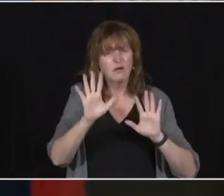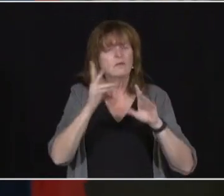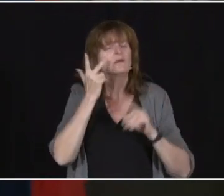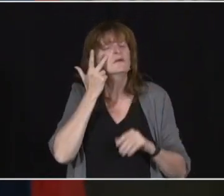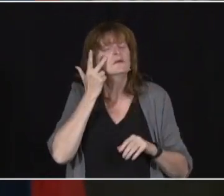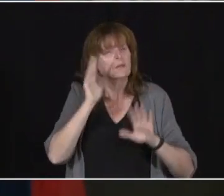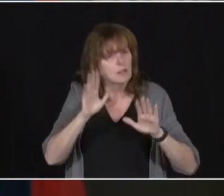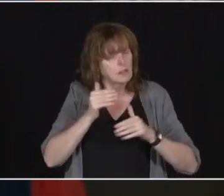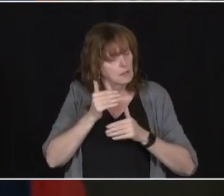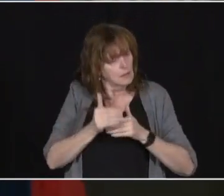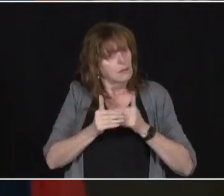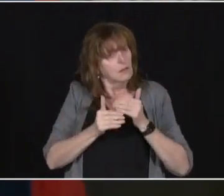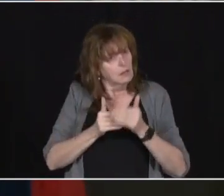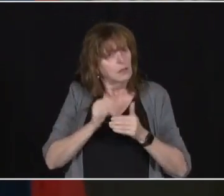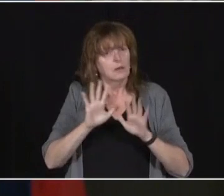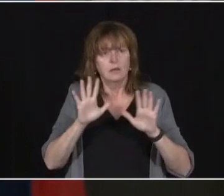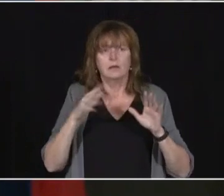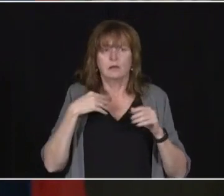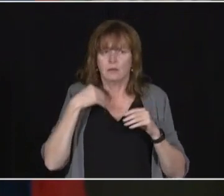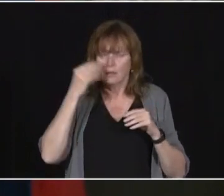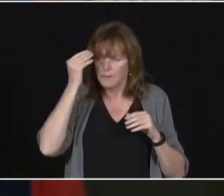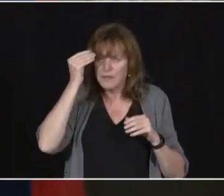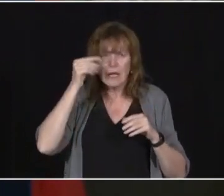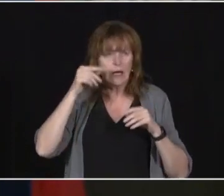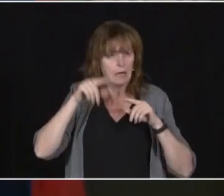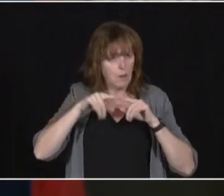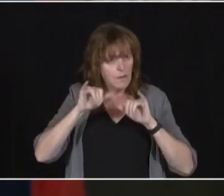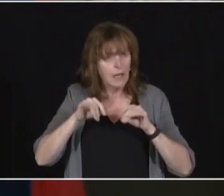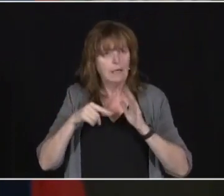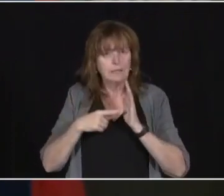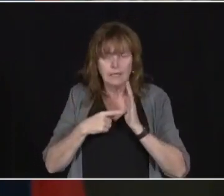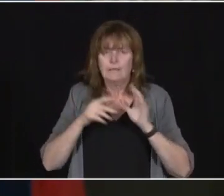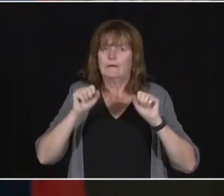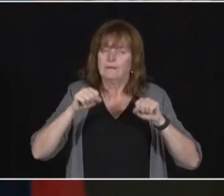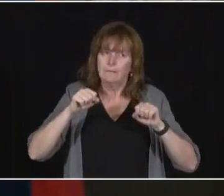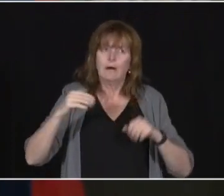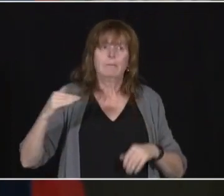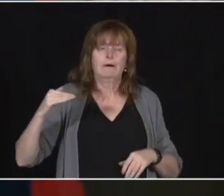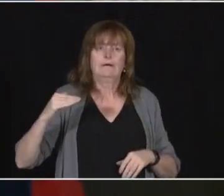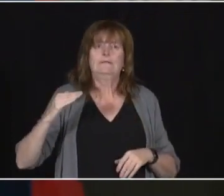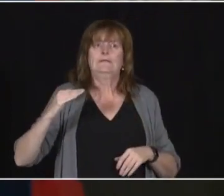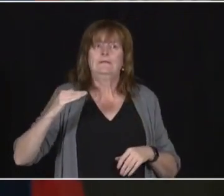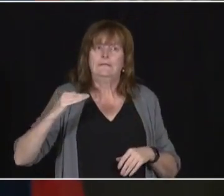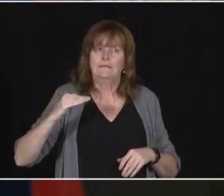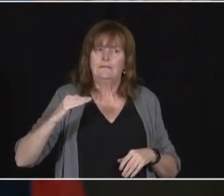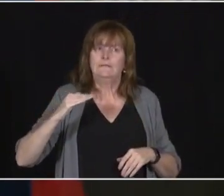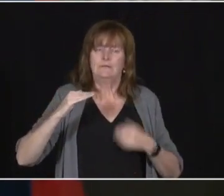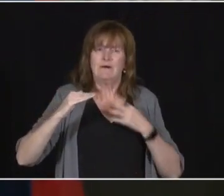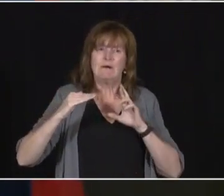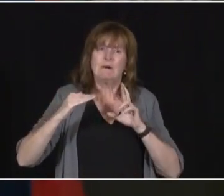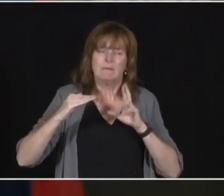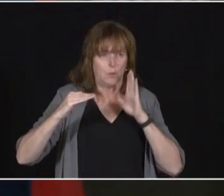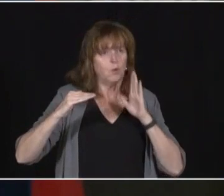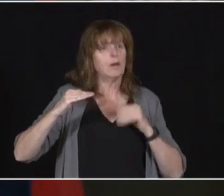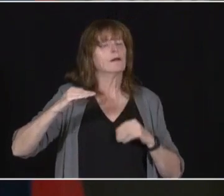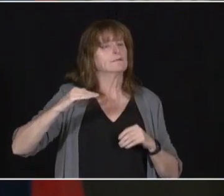I think of it 24 seven and we are seeing some peaks and valleys but hopefully we will see the trend go down because in the